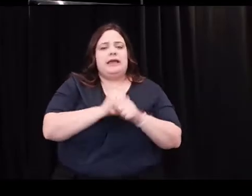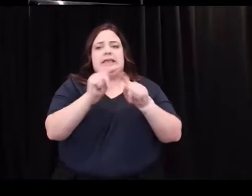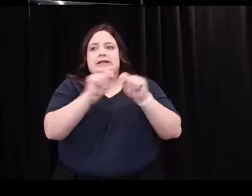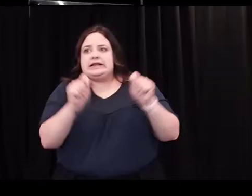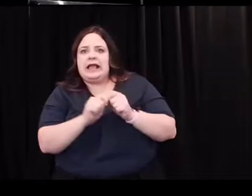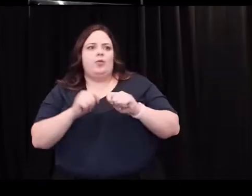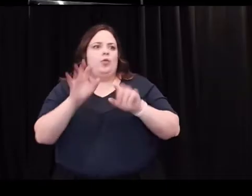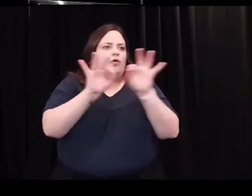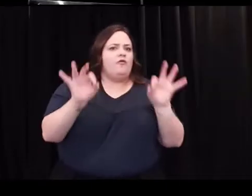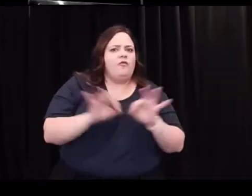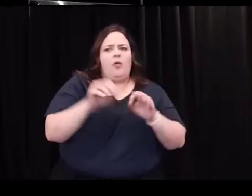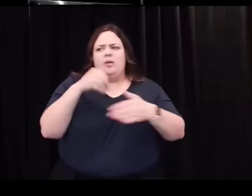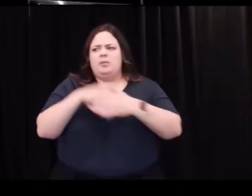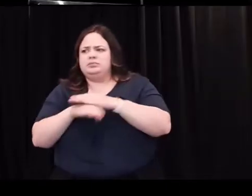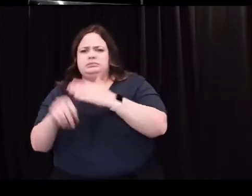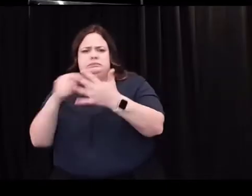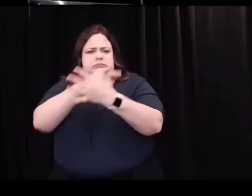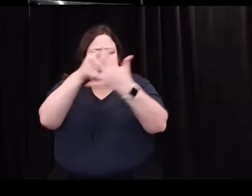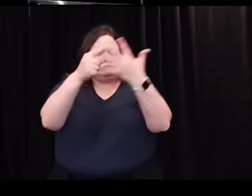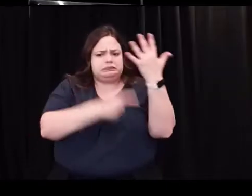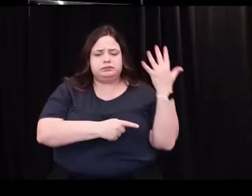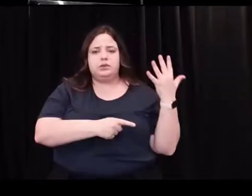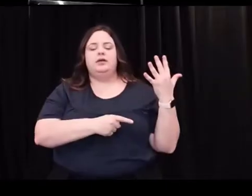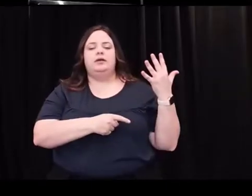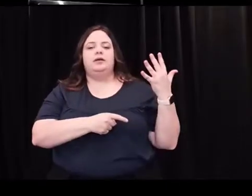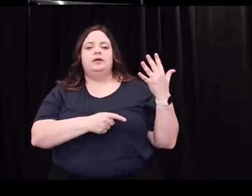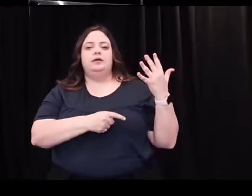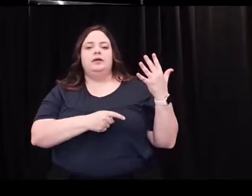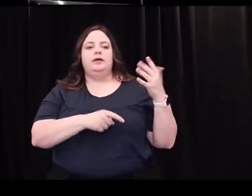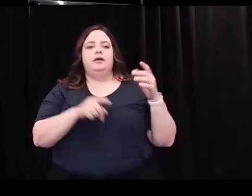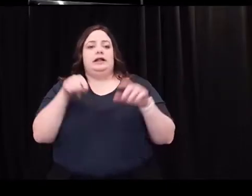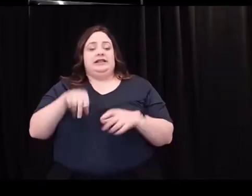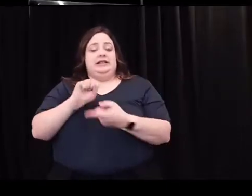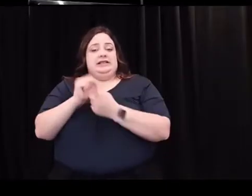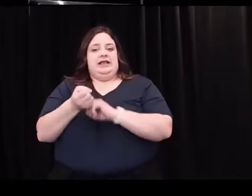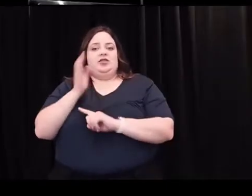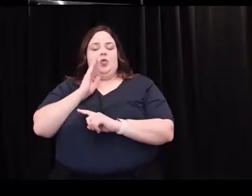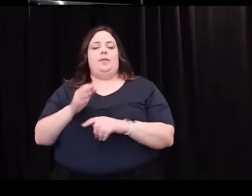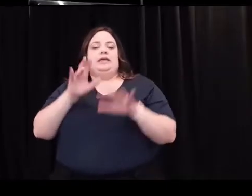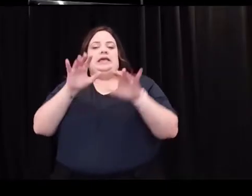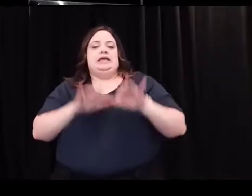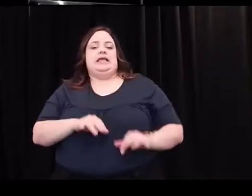how to do so on and so forth. And in this case uh there's going to be a keyboard accessibility thing